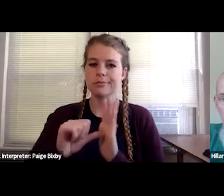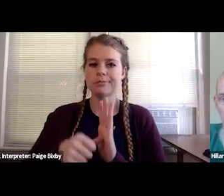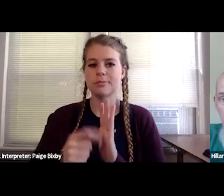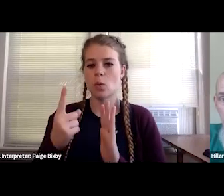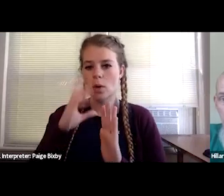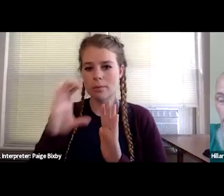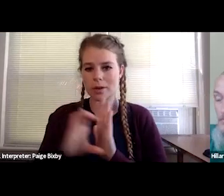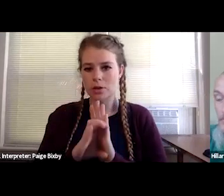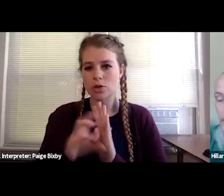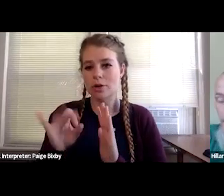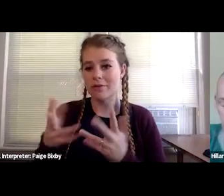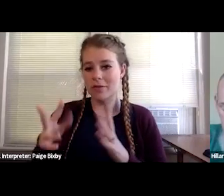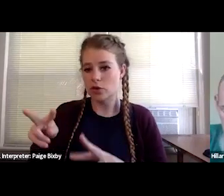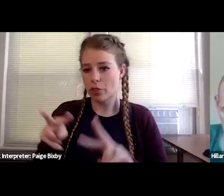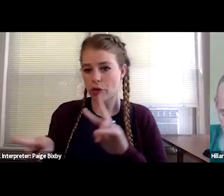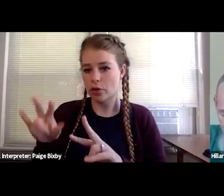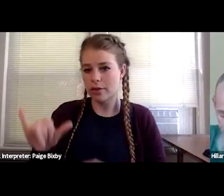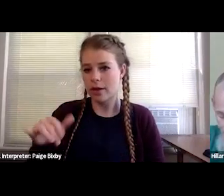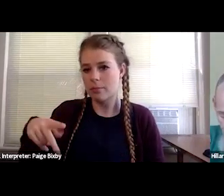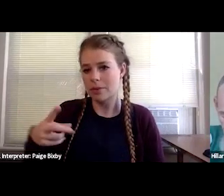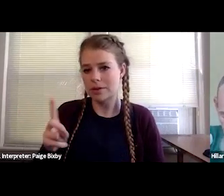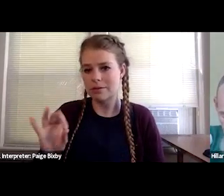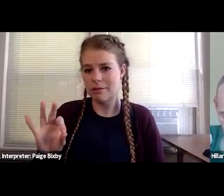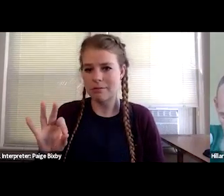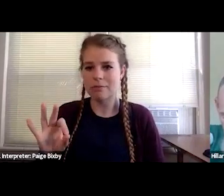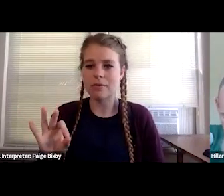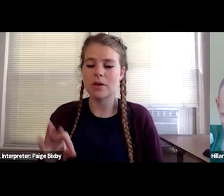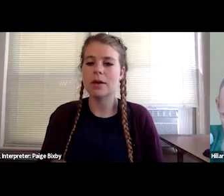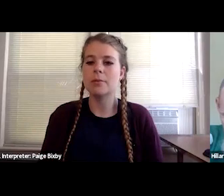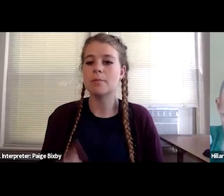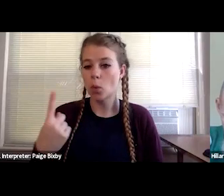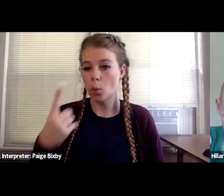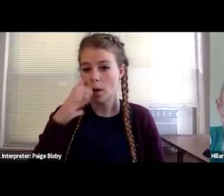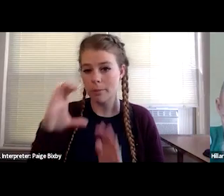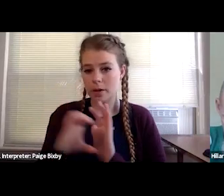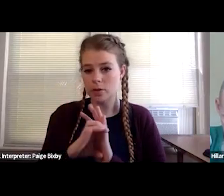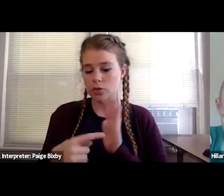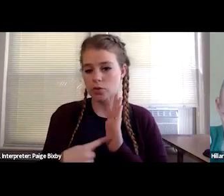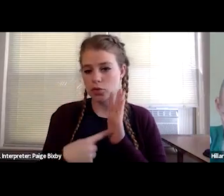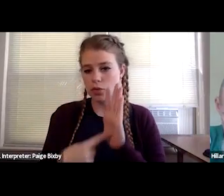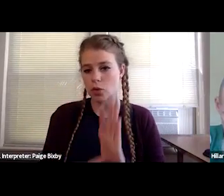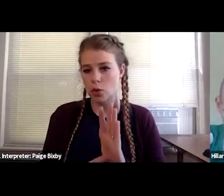that people have looked at those on that document, the one picture kind of shows the indentation